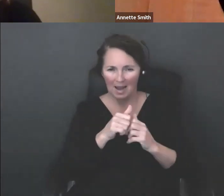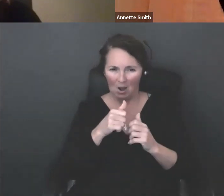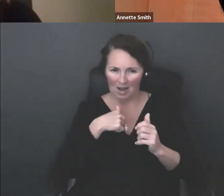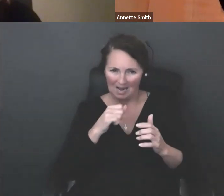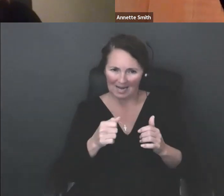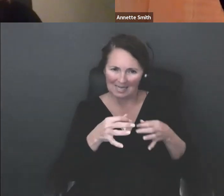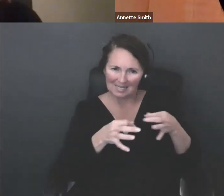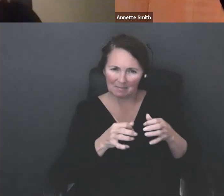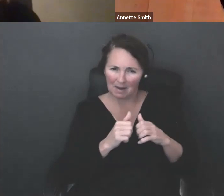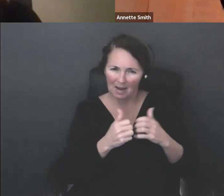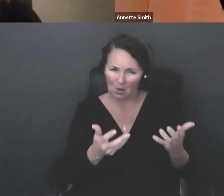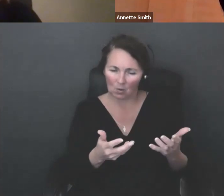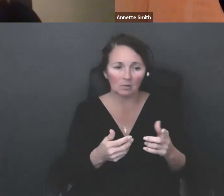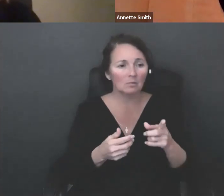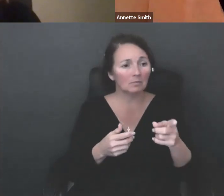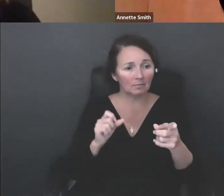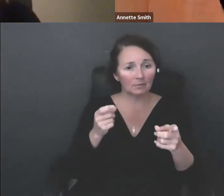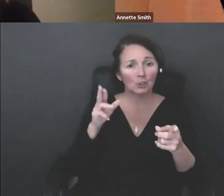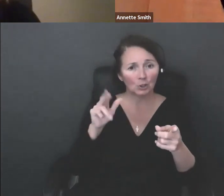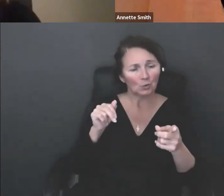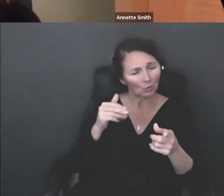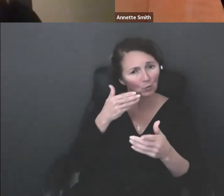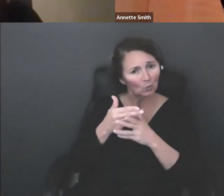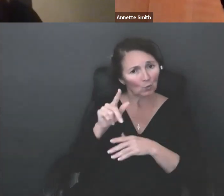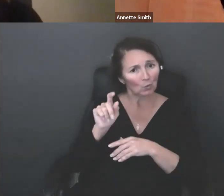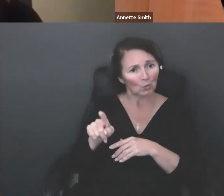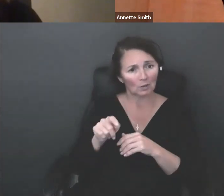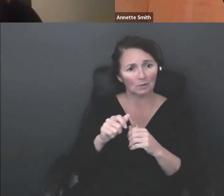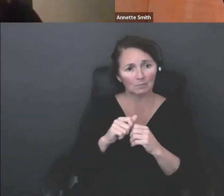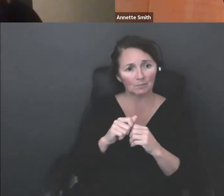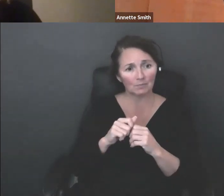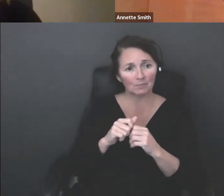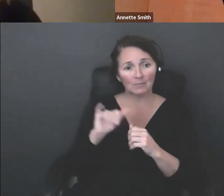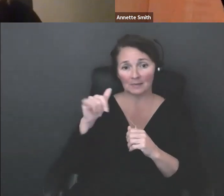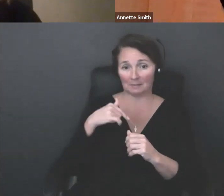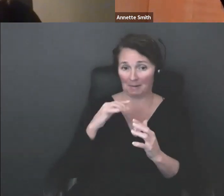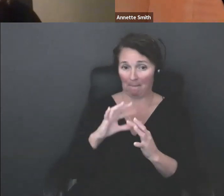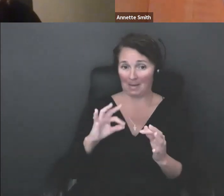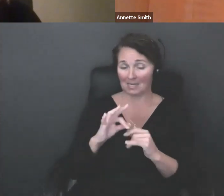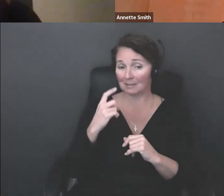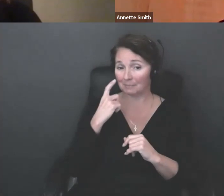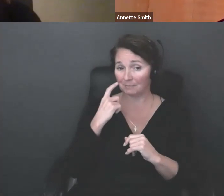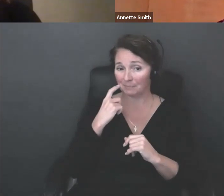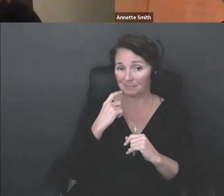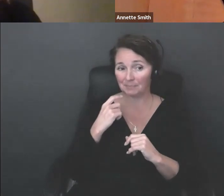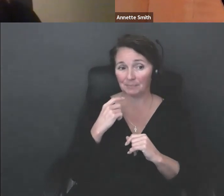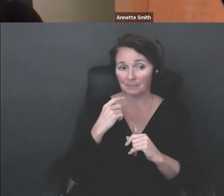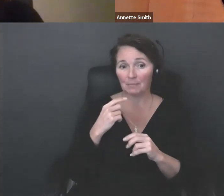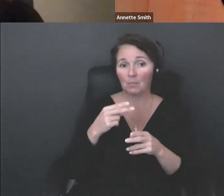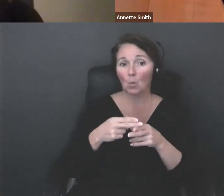listen to those people that would say something derogatory to them. I think that sa really good question.